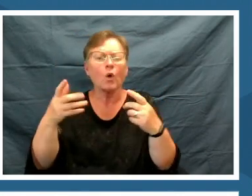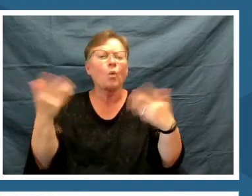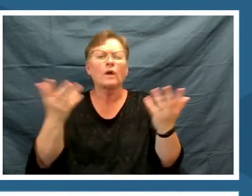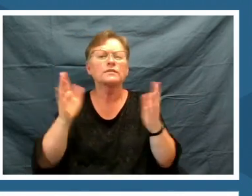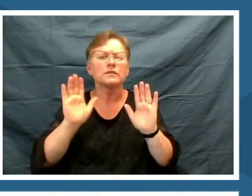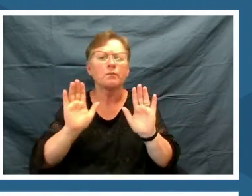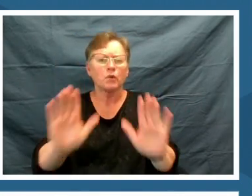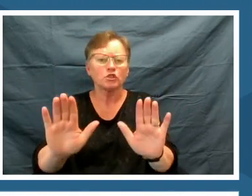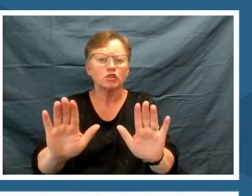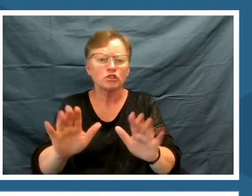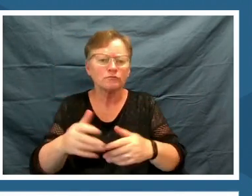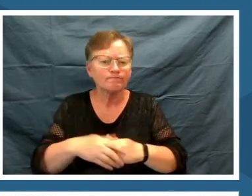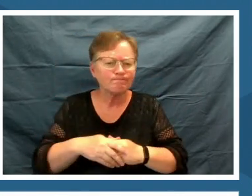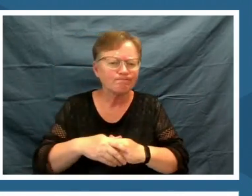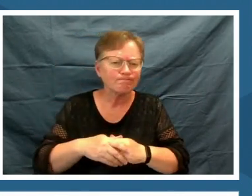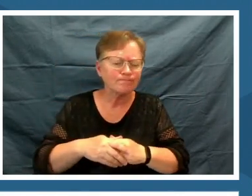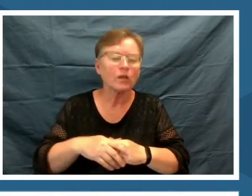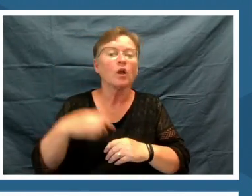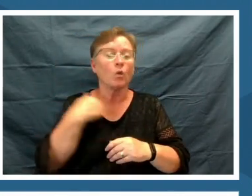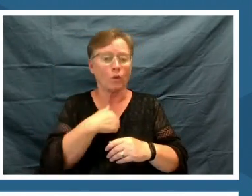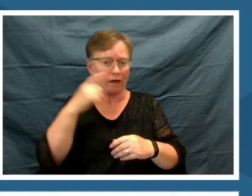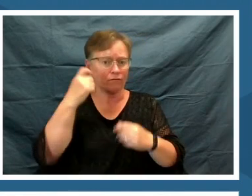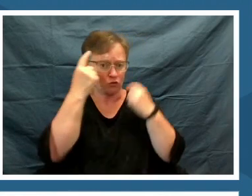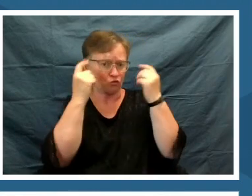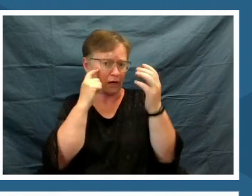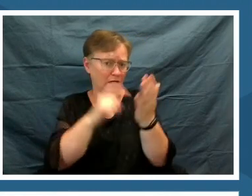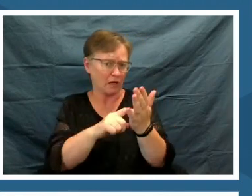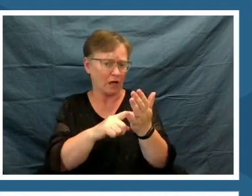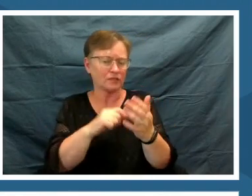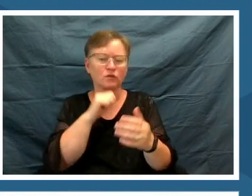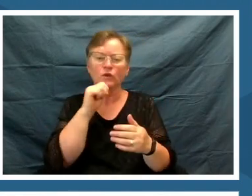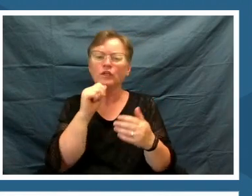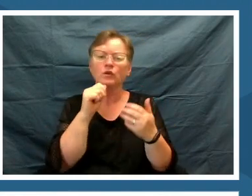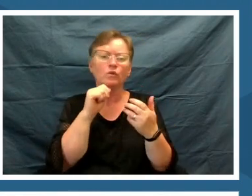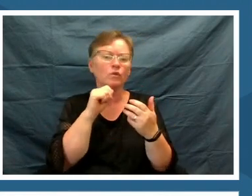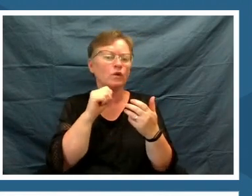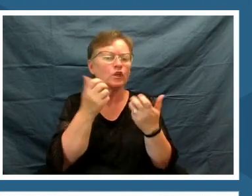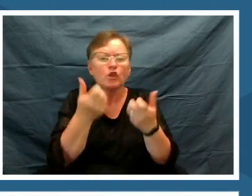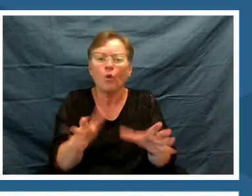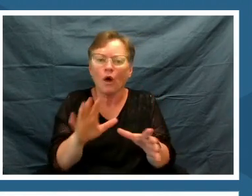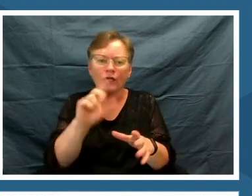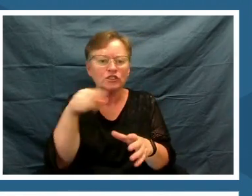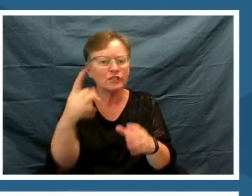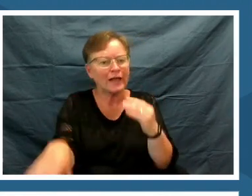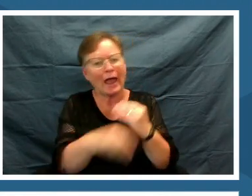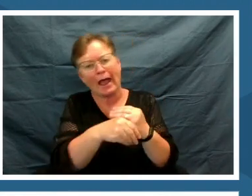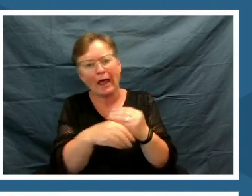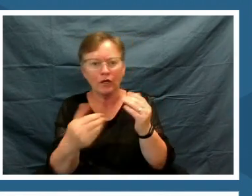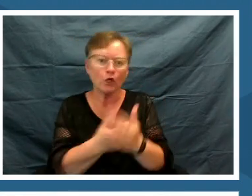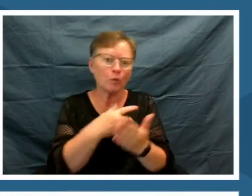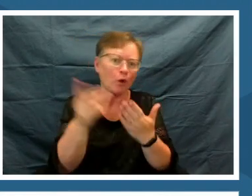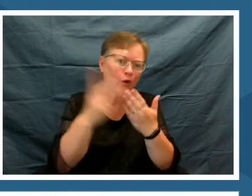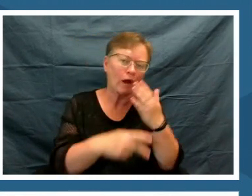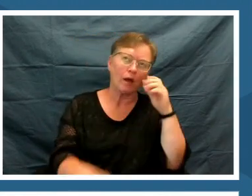we have to recognize that we're not just we don't want to just add a new program that replaces things that's not what